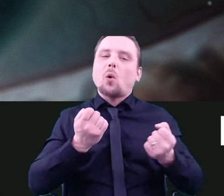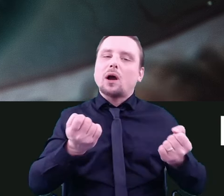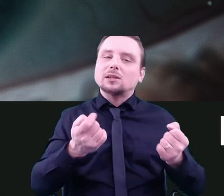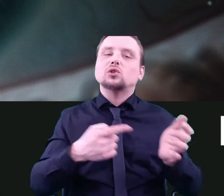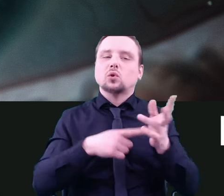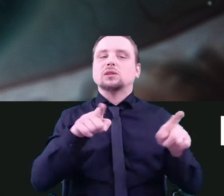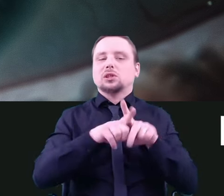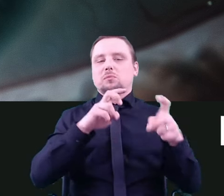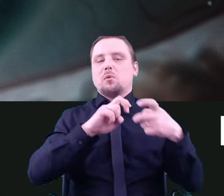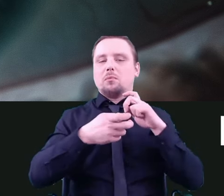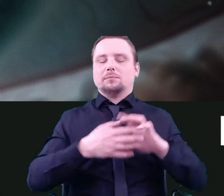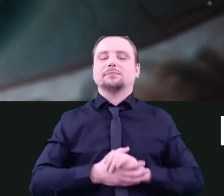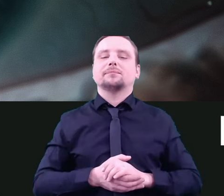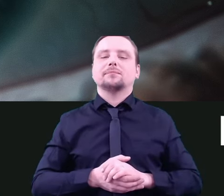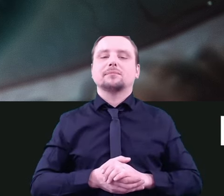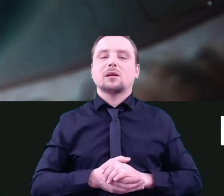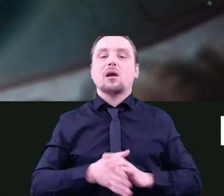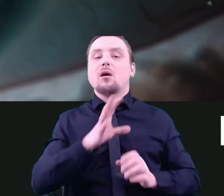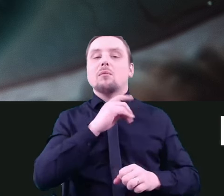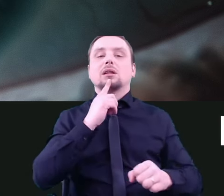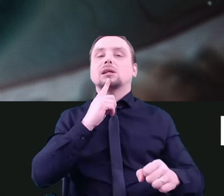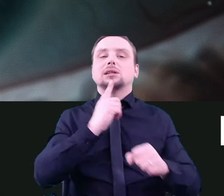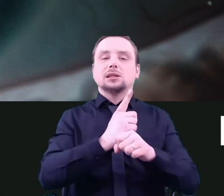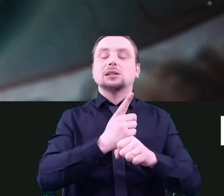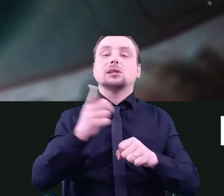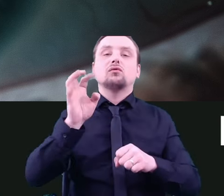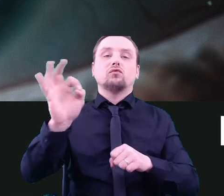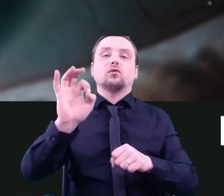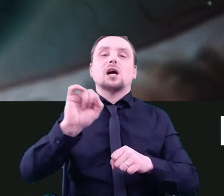because with decisions made by AI,